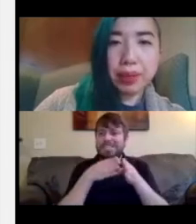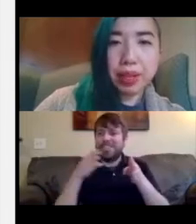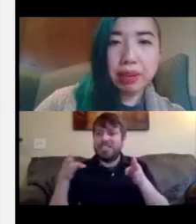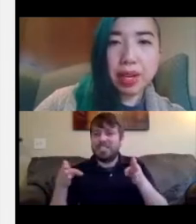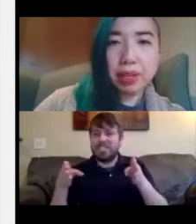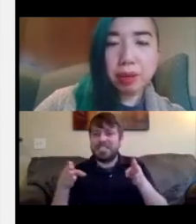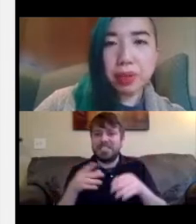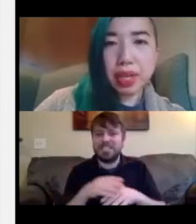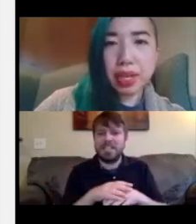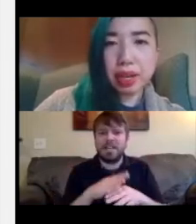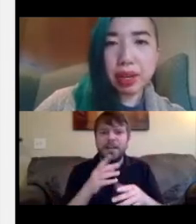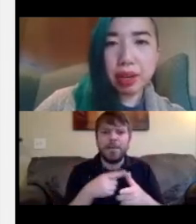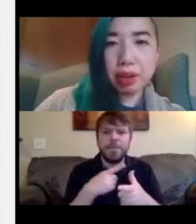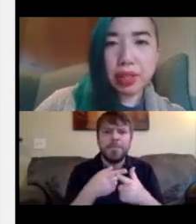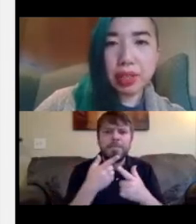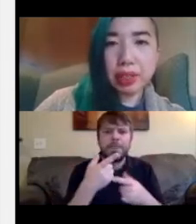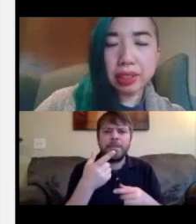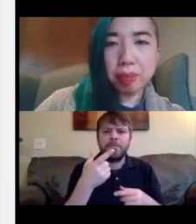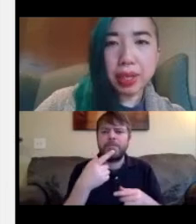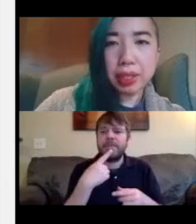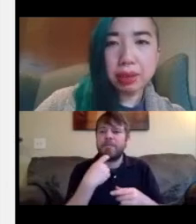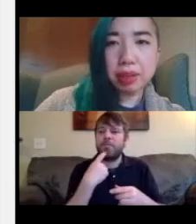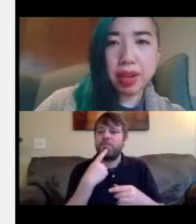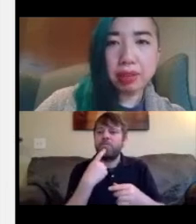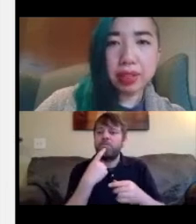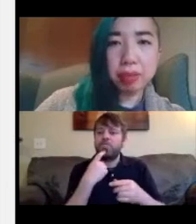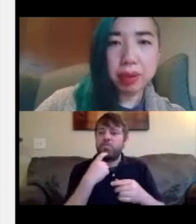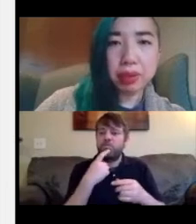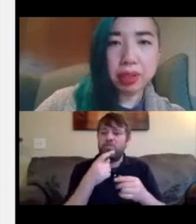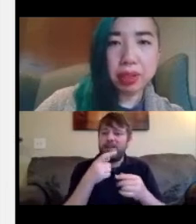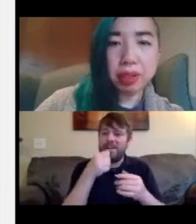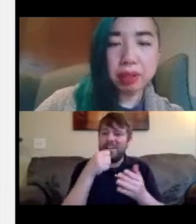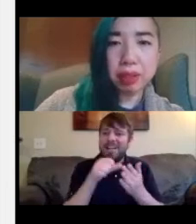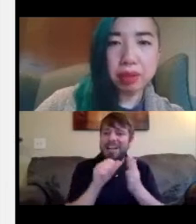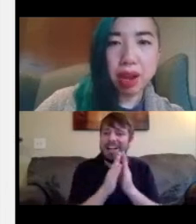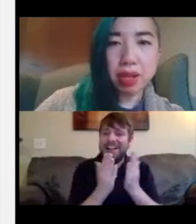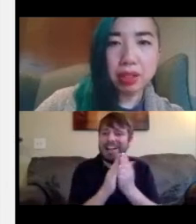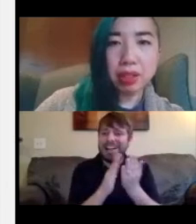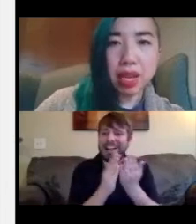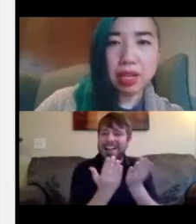In the red notebook I carry always a blank twenty-five-cent postcard of Silver Rock, Cannon